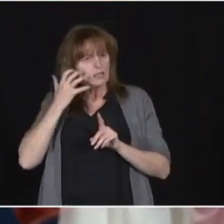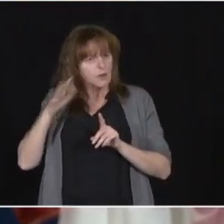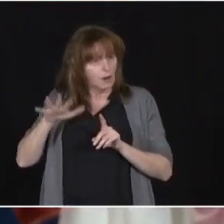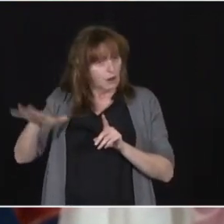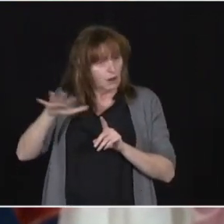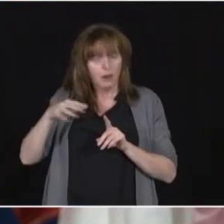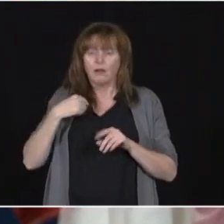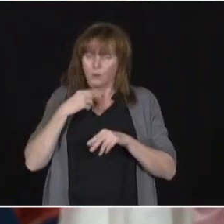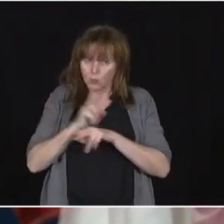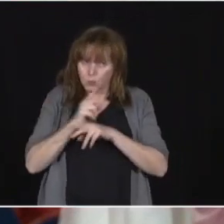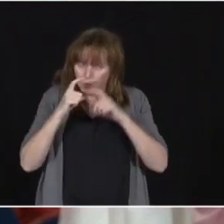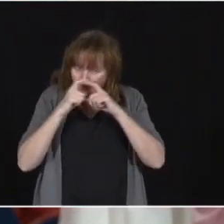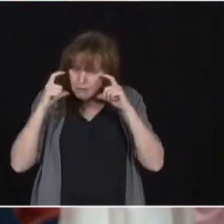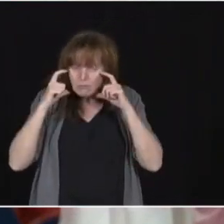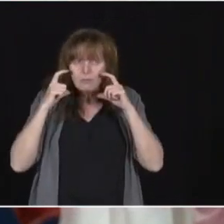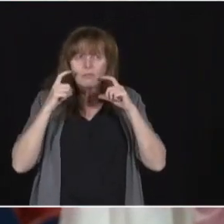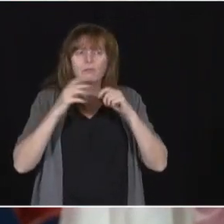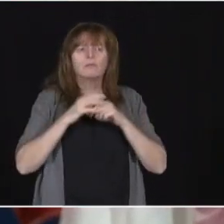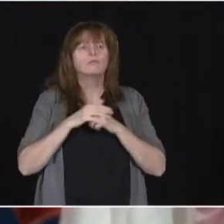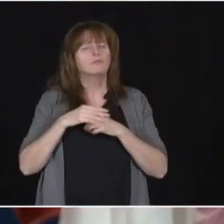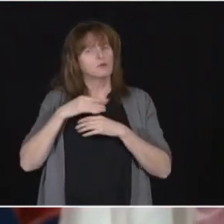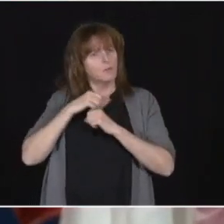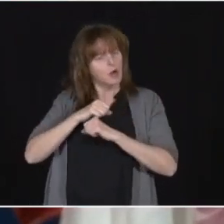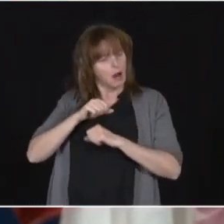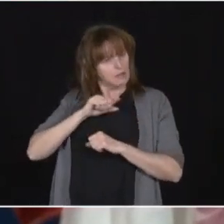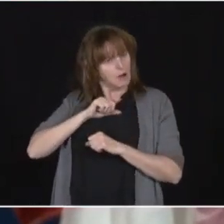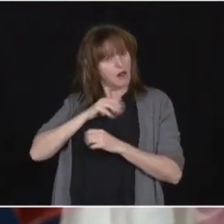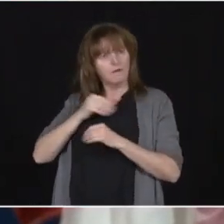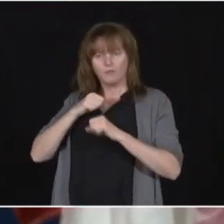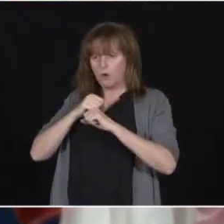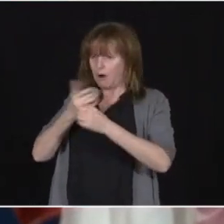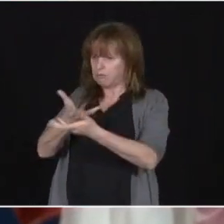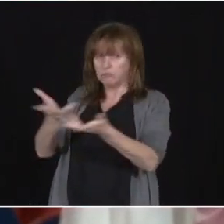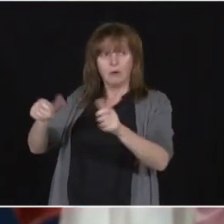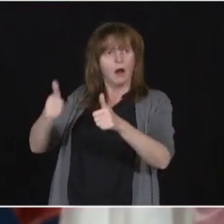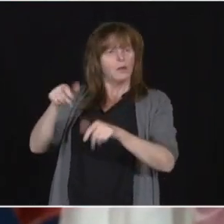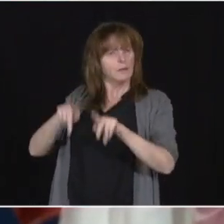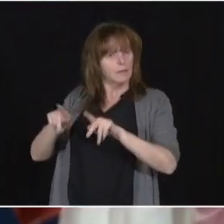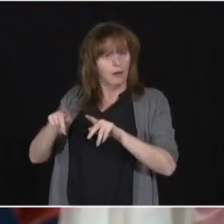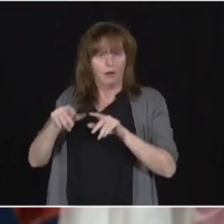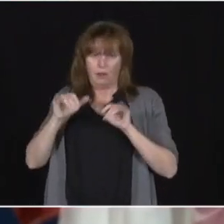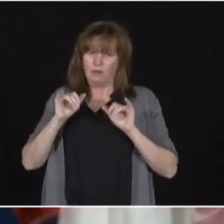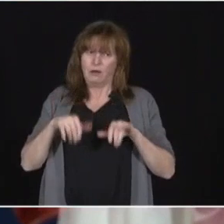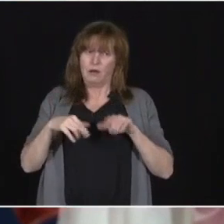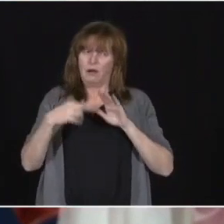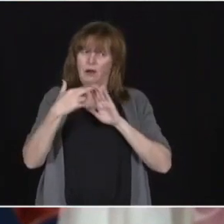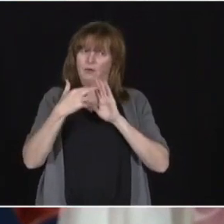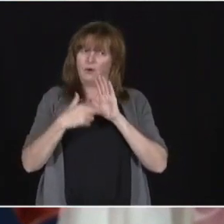But the golden rule as Doctor Williams has always said, practise the 2 m.